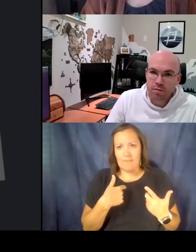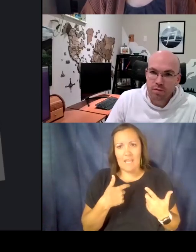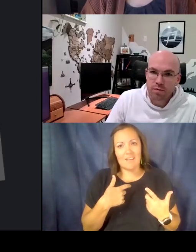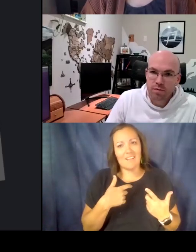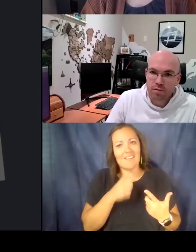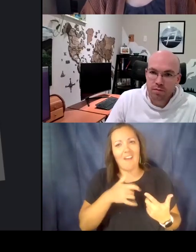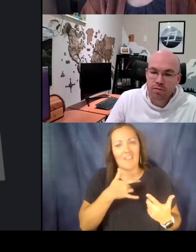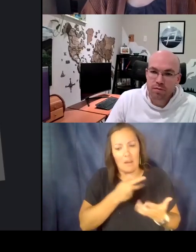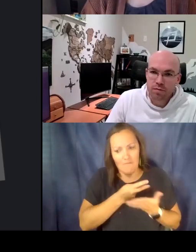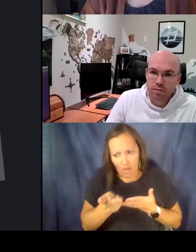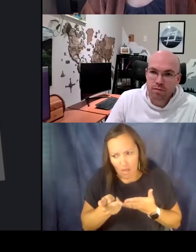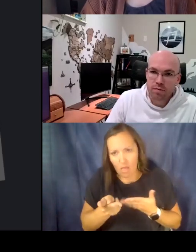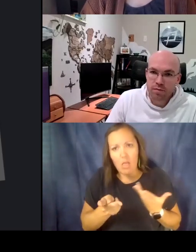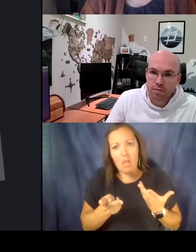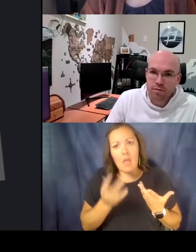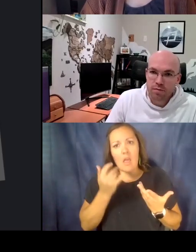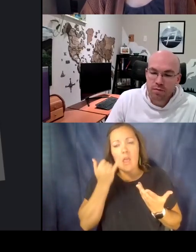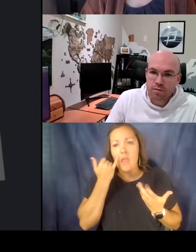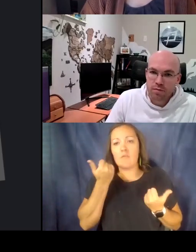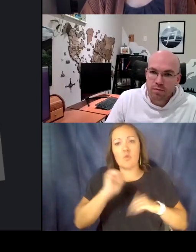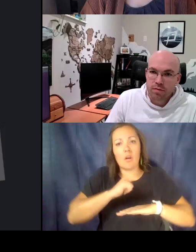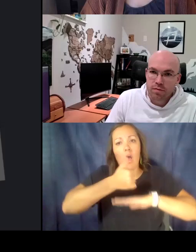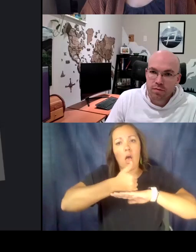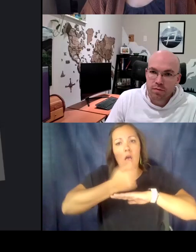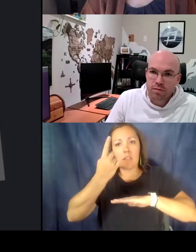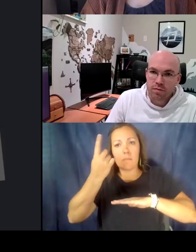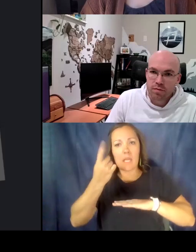try to implement something or get people on board with something and it does not happen.